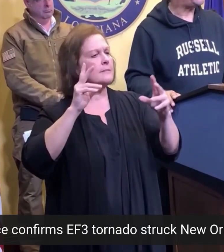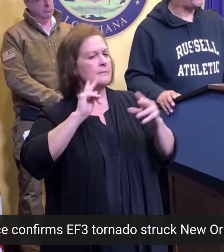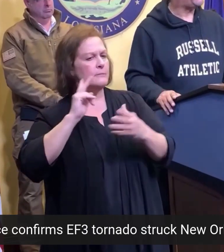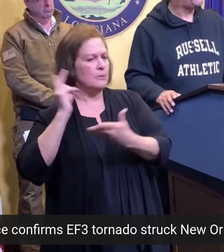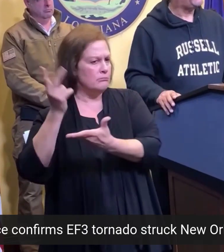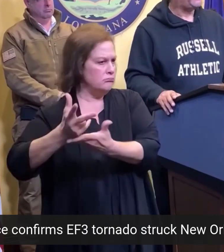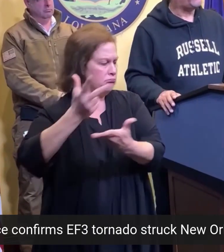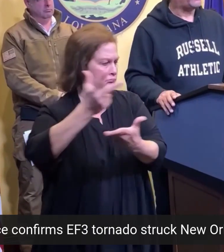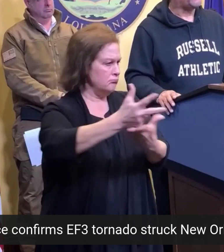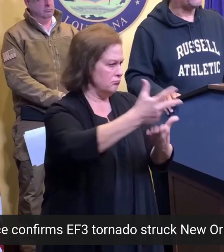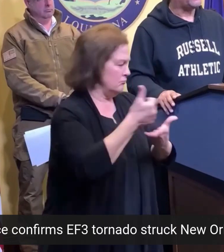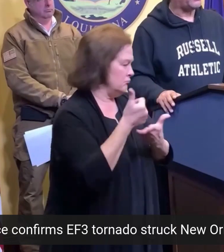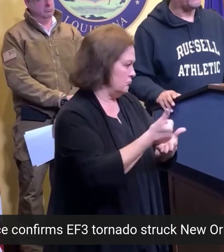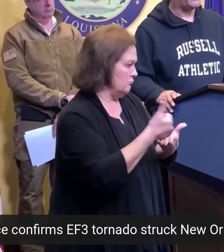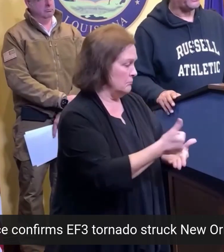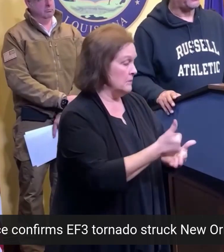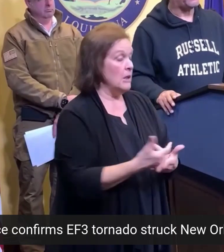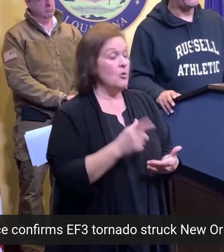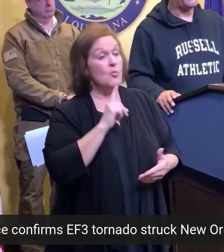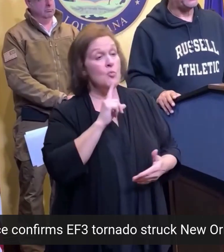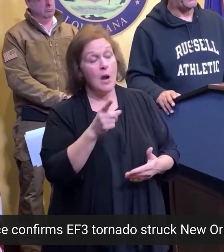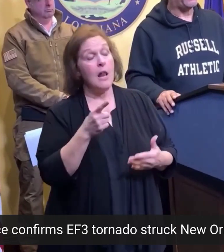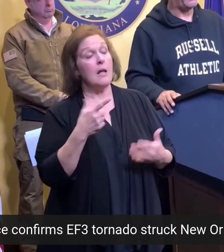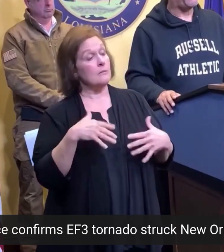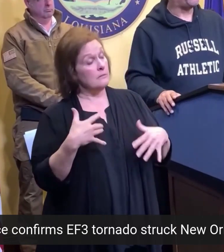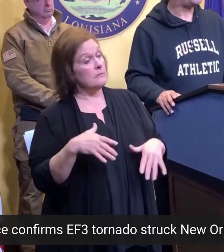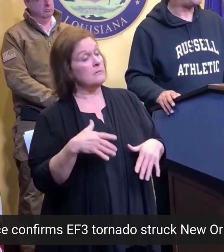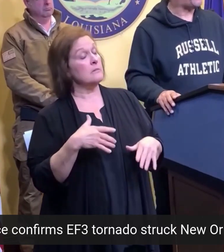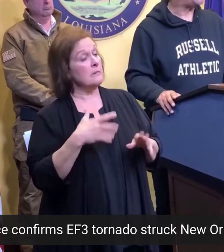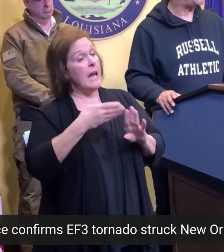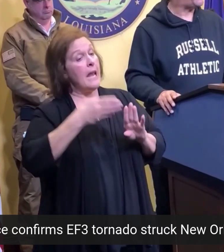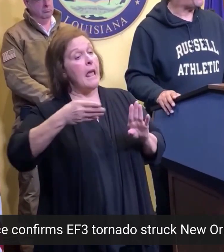night and one of the most encouraging things was the neighbor to neighbor responses that happened